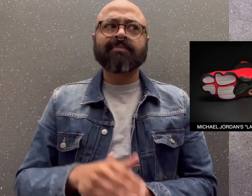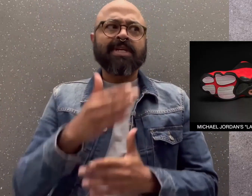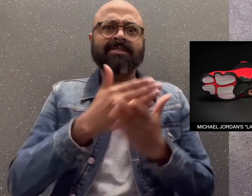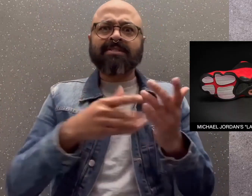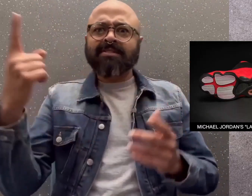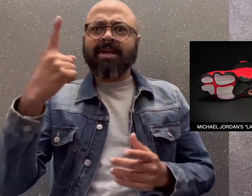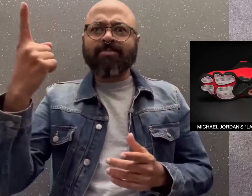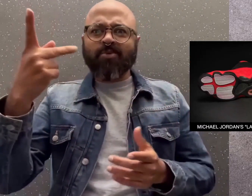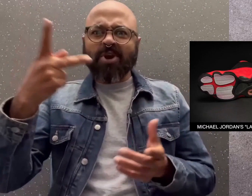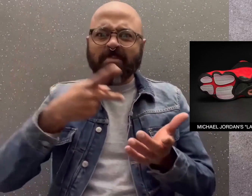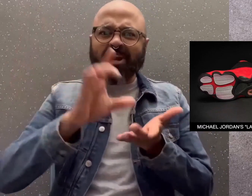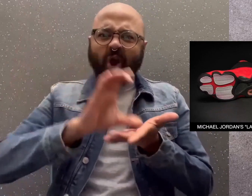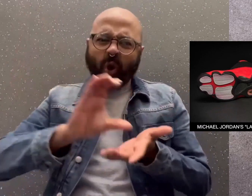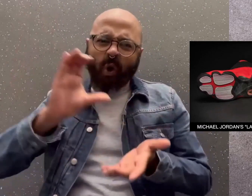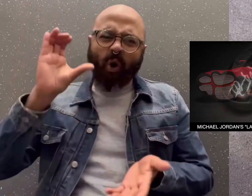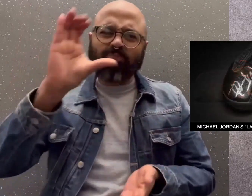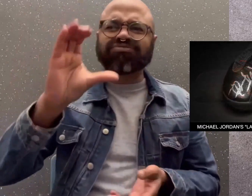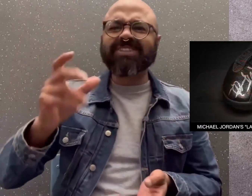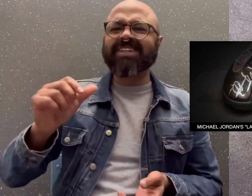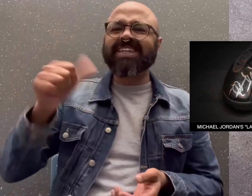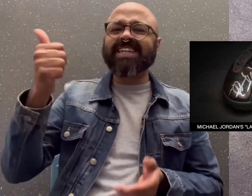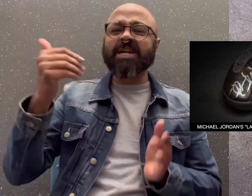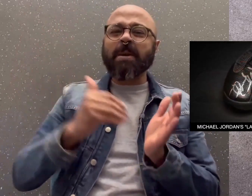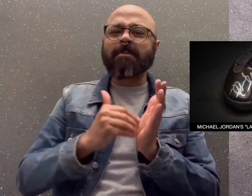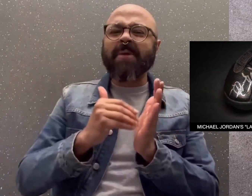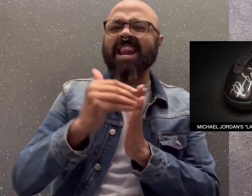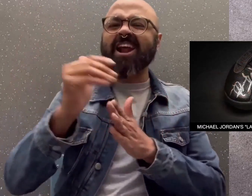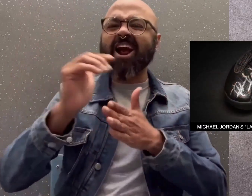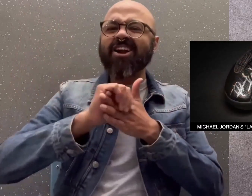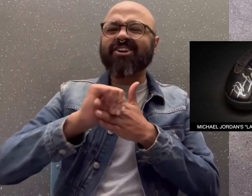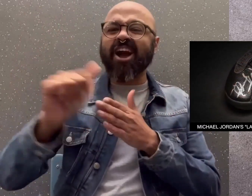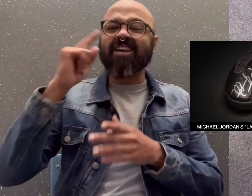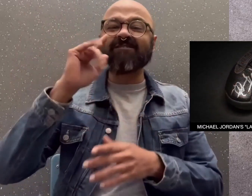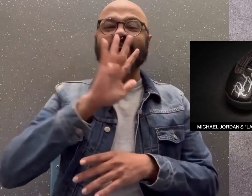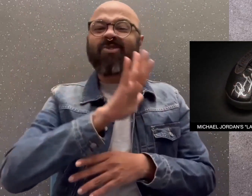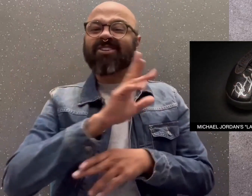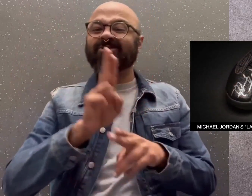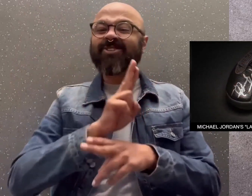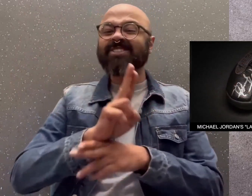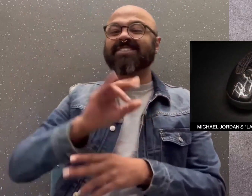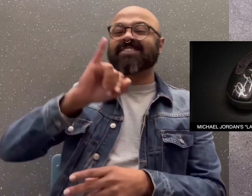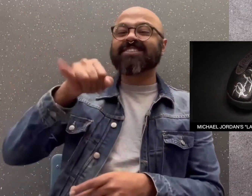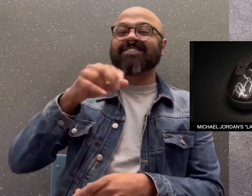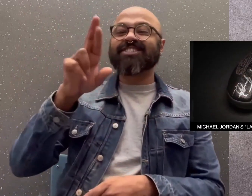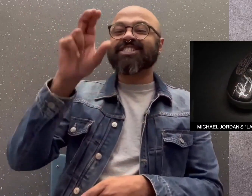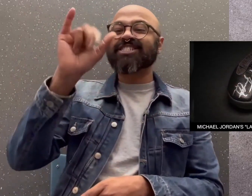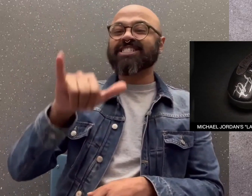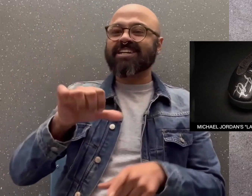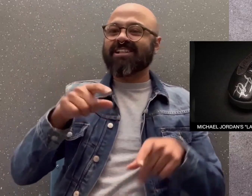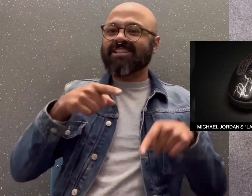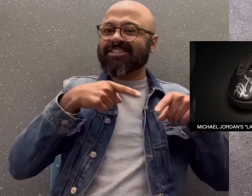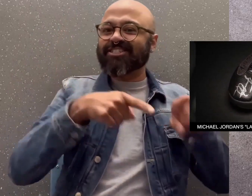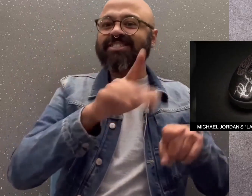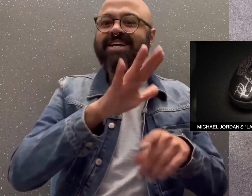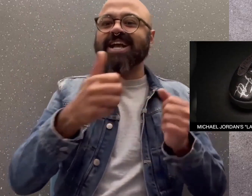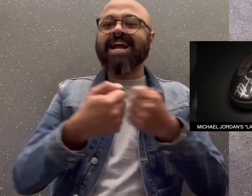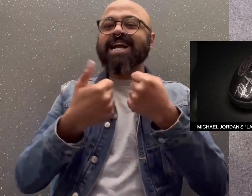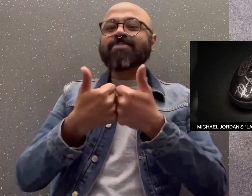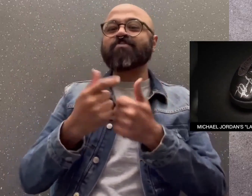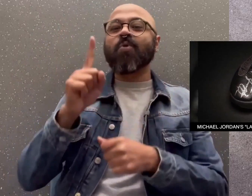And someone paid 10 million dollars for a jersey. He wore during game 1 of the same series.